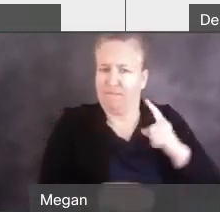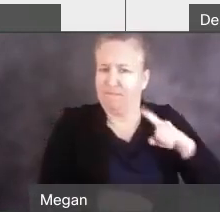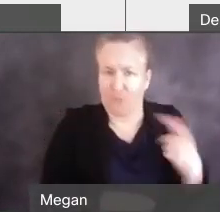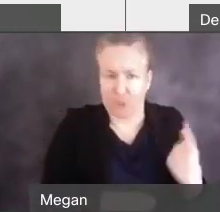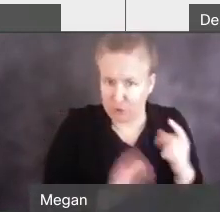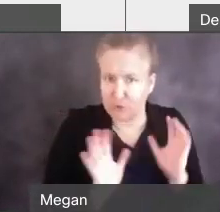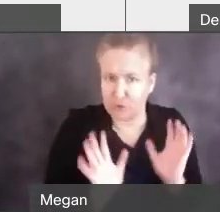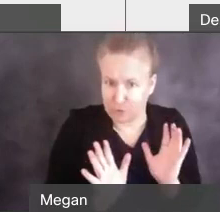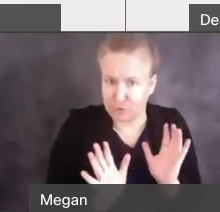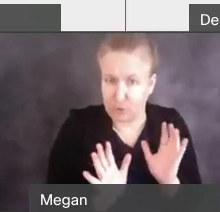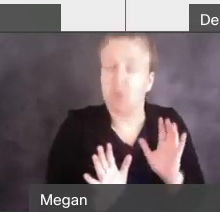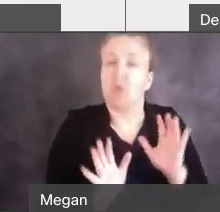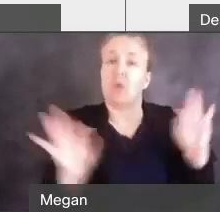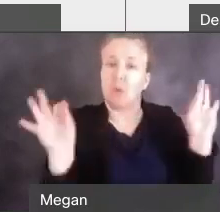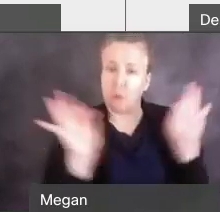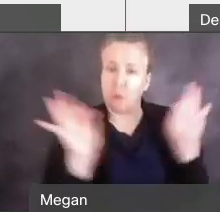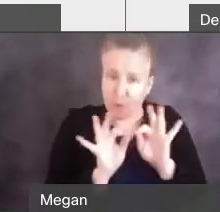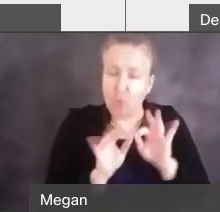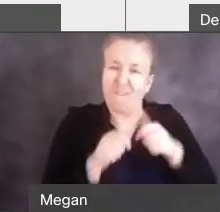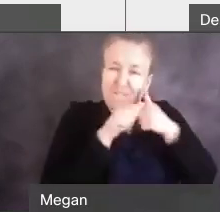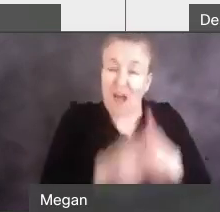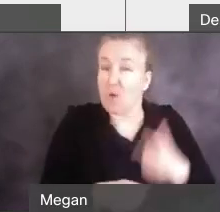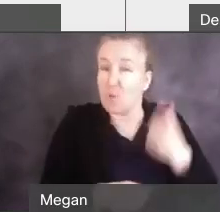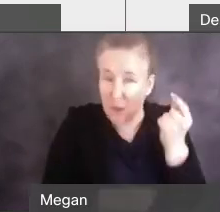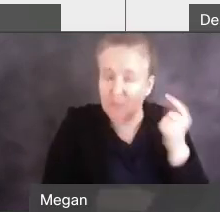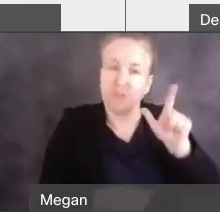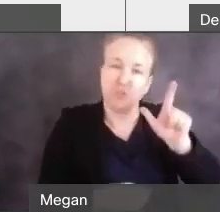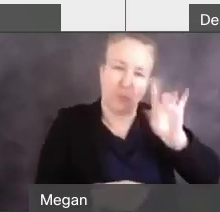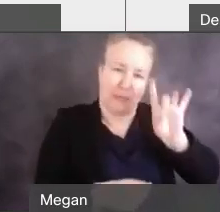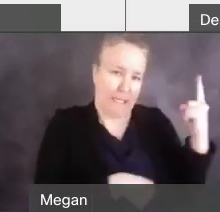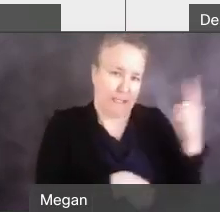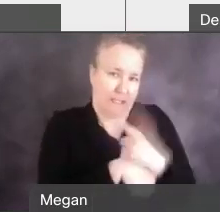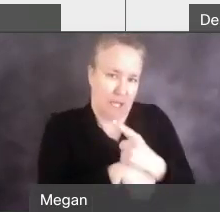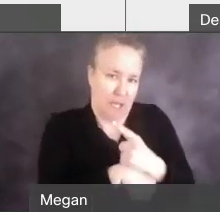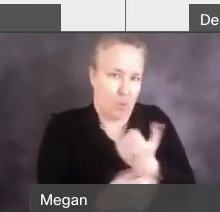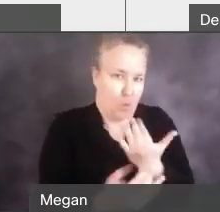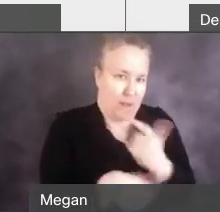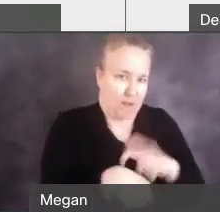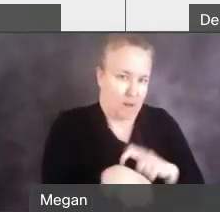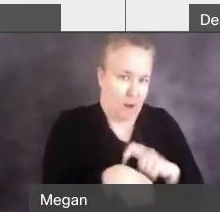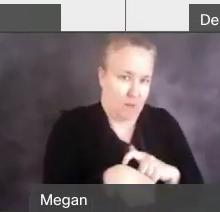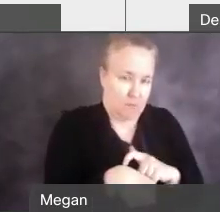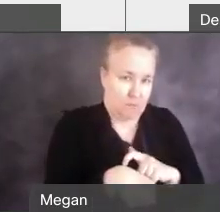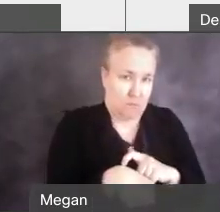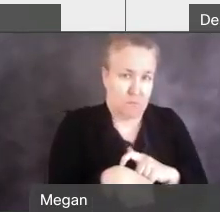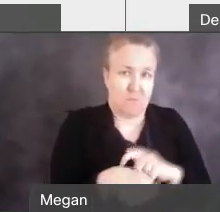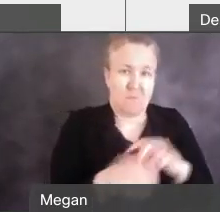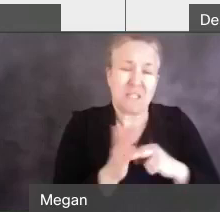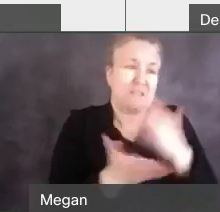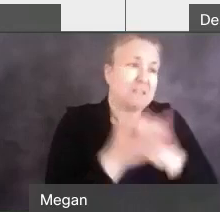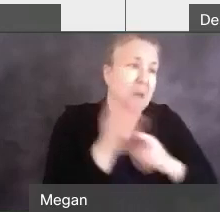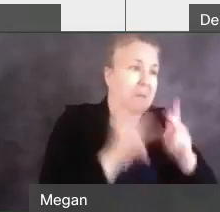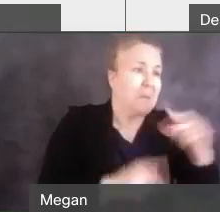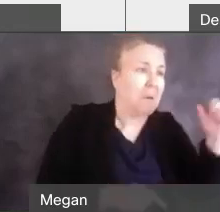using a 28-day interval, so that we don't have some intervals needing to come back in three weeks